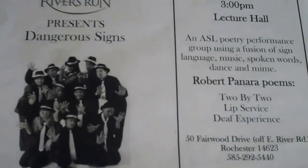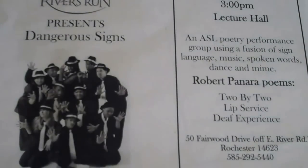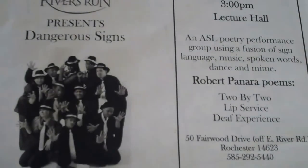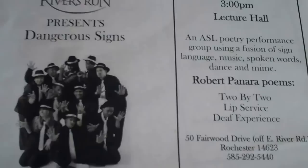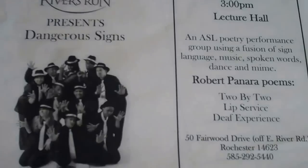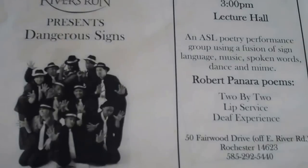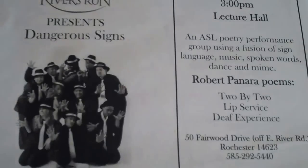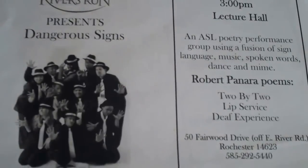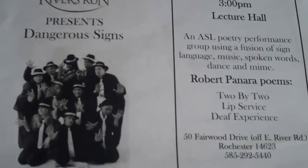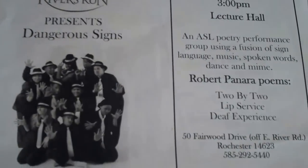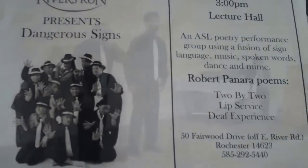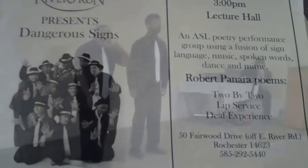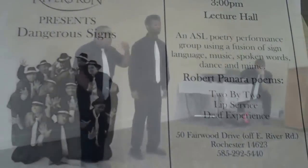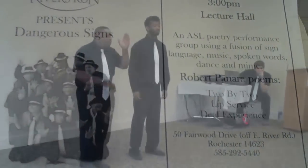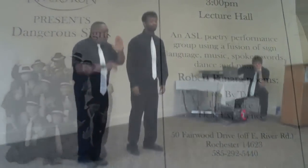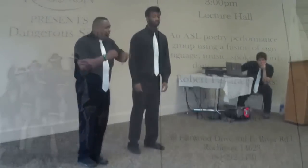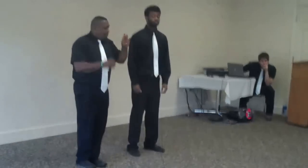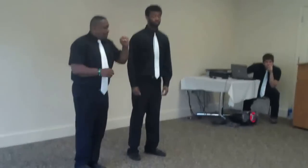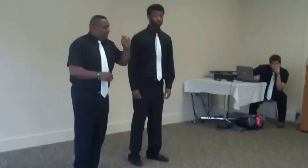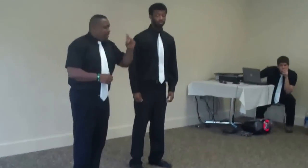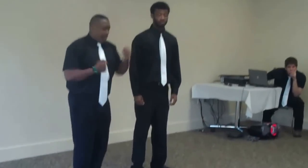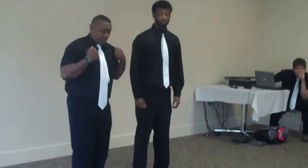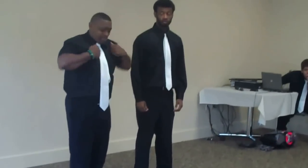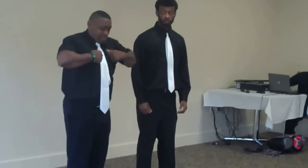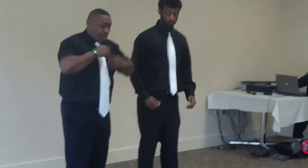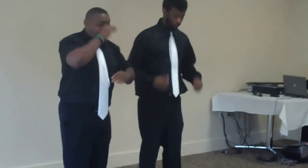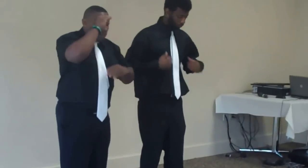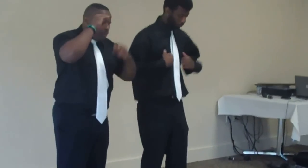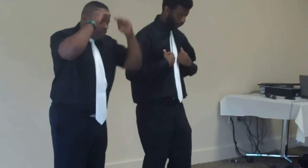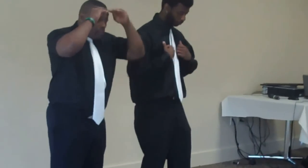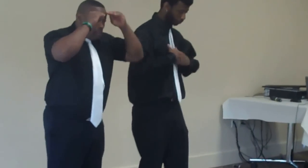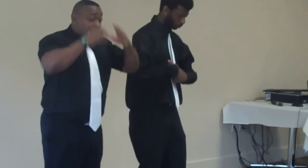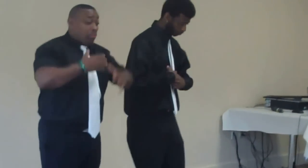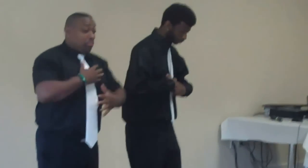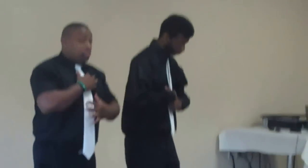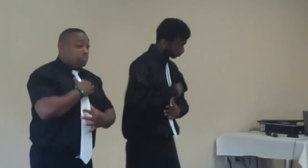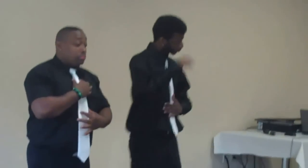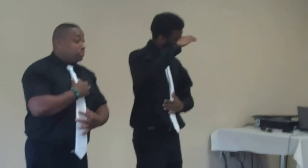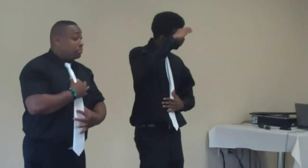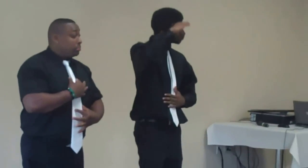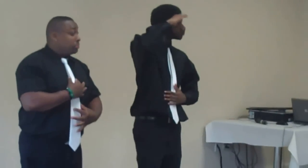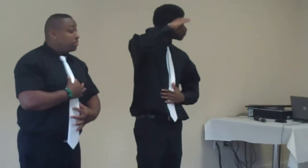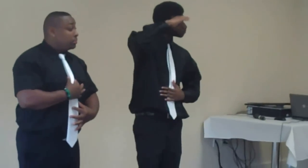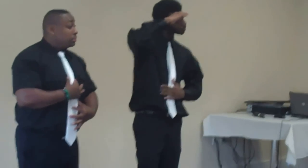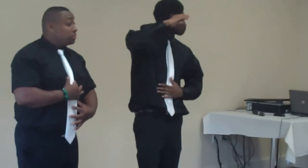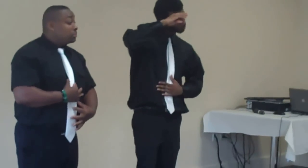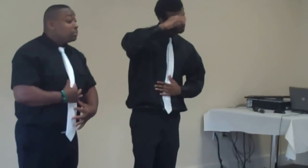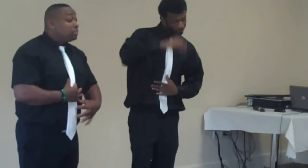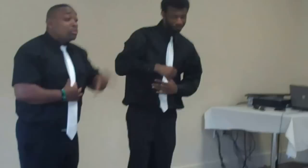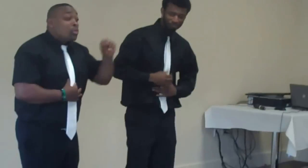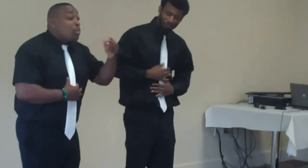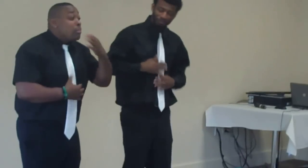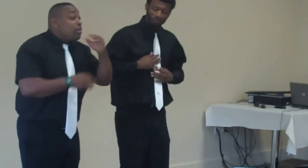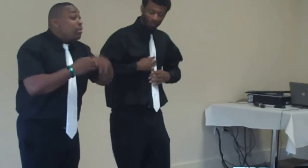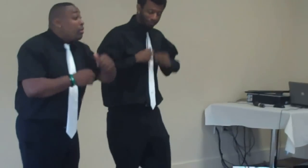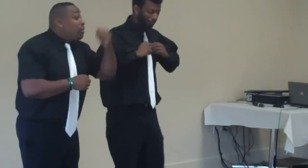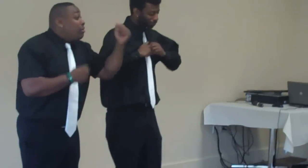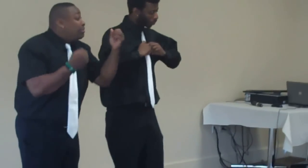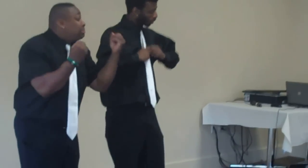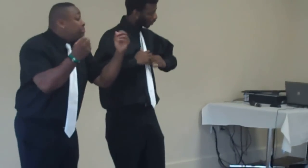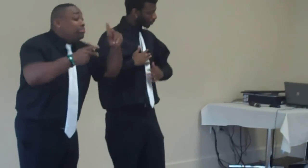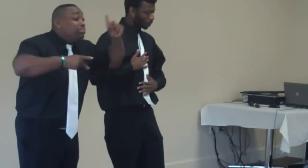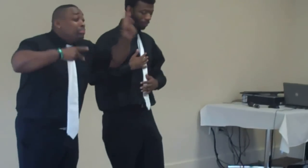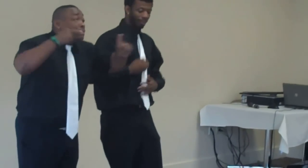Better by far than the ways of man with a maid